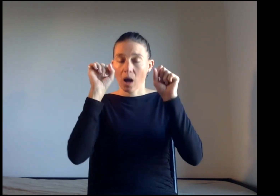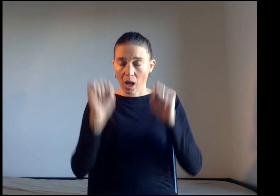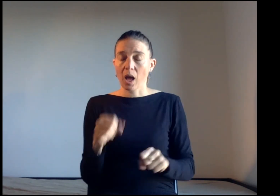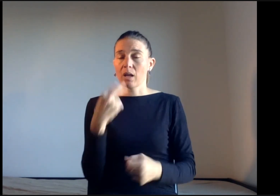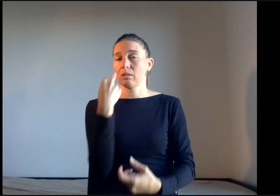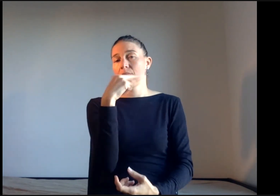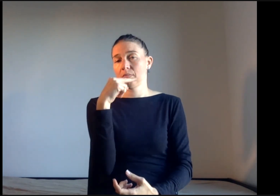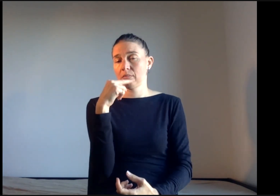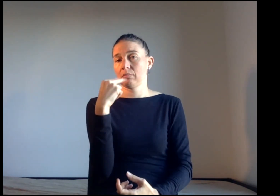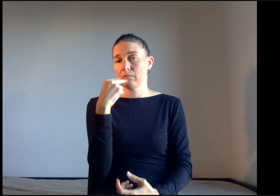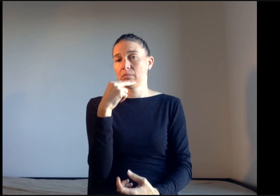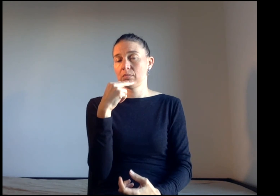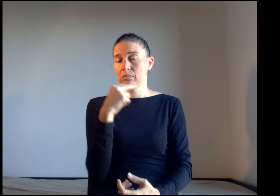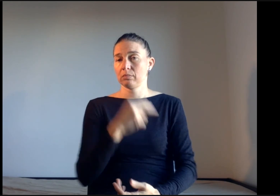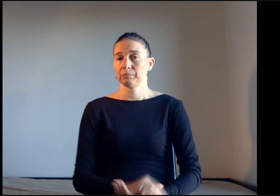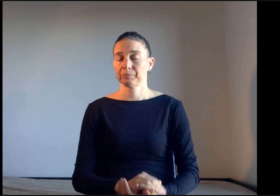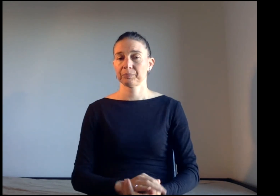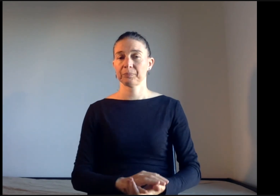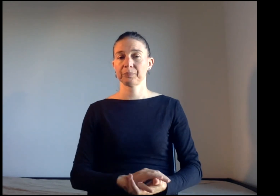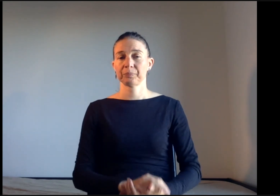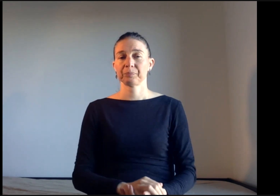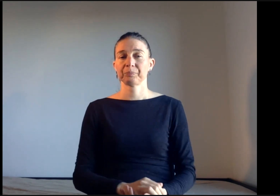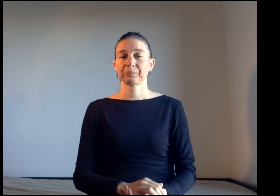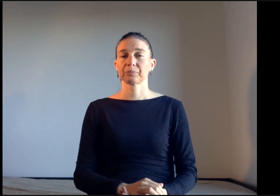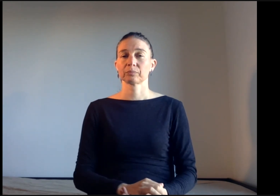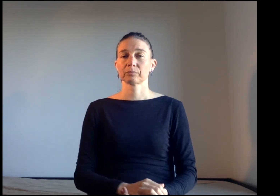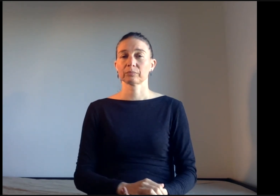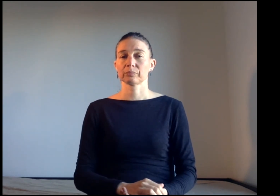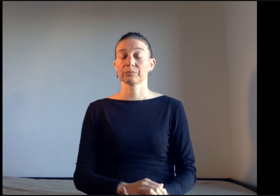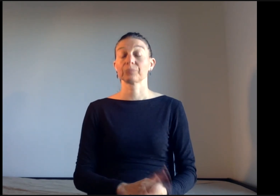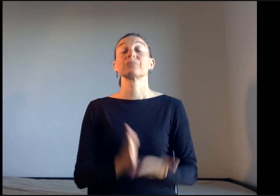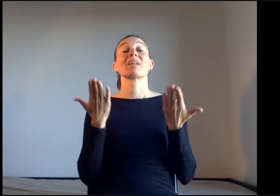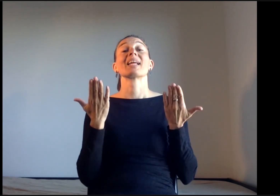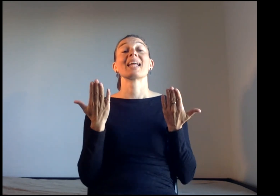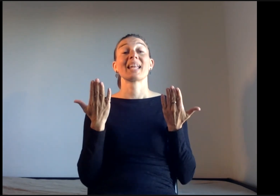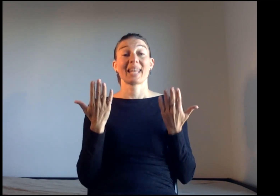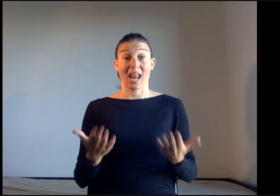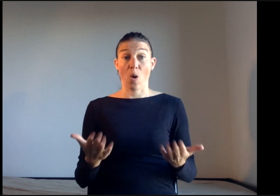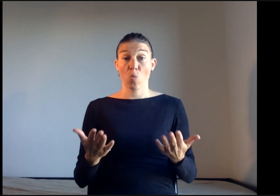The situation at this moment very generally is